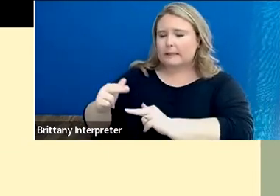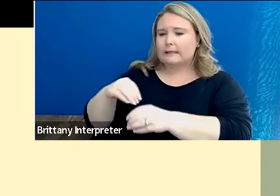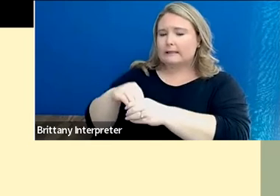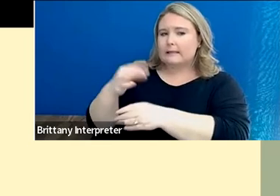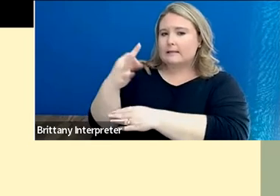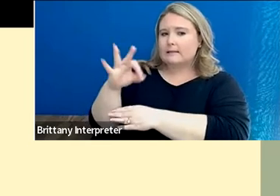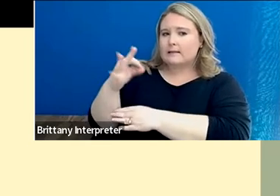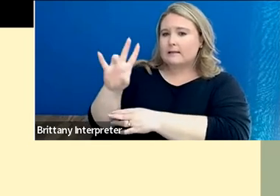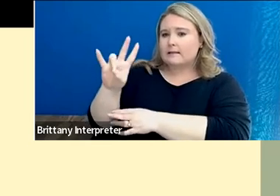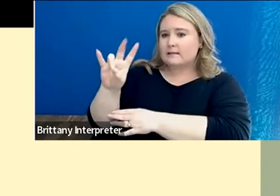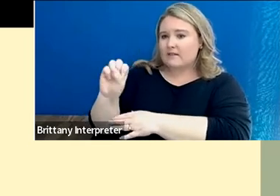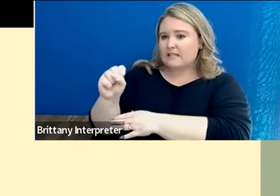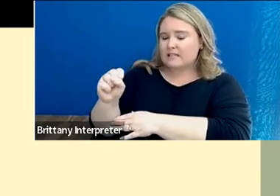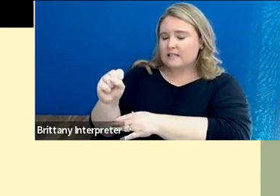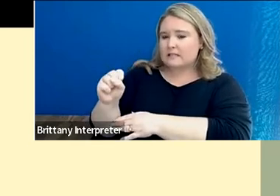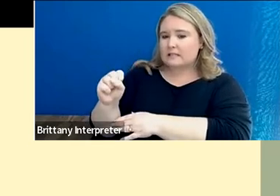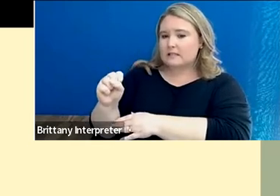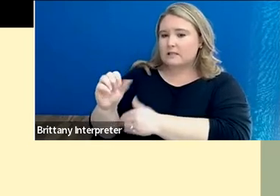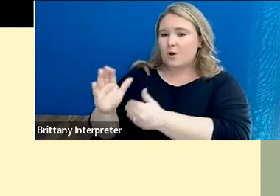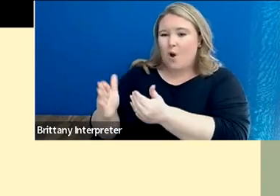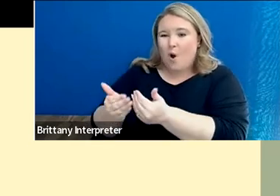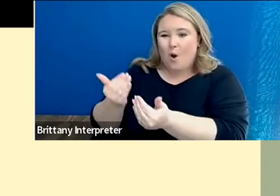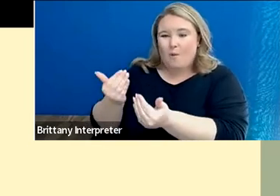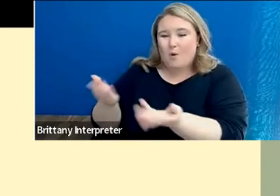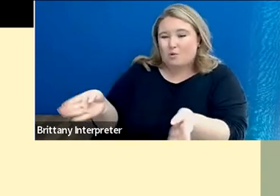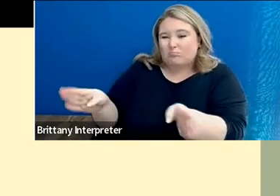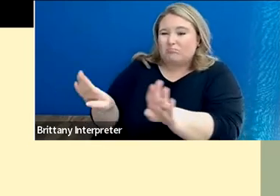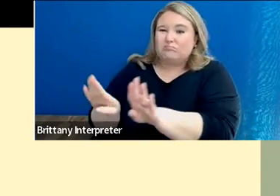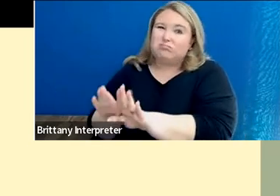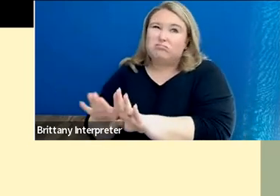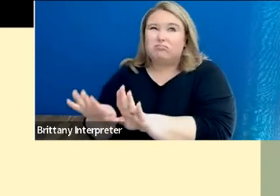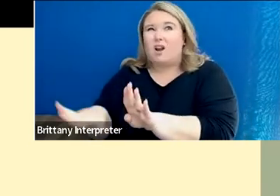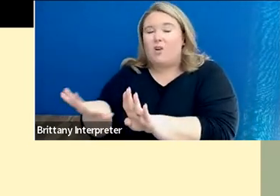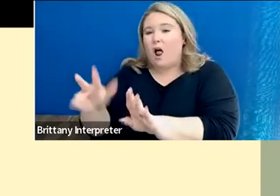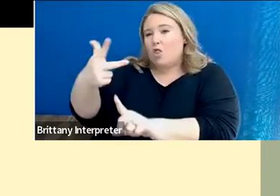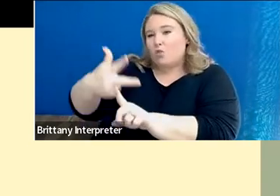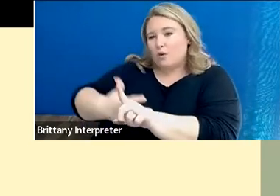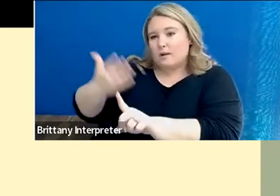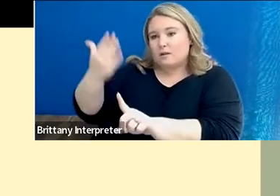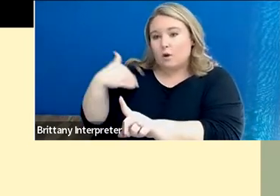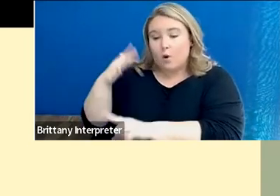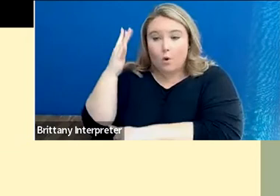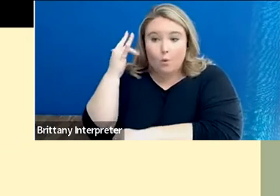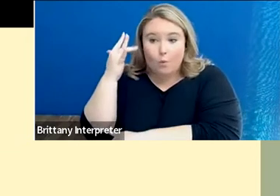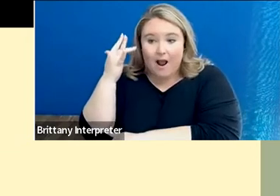that was nearly condemned approximately three months ago, because of rotting garbage in the hallways